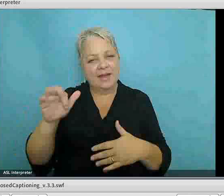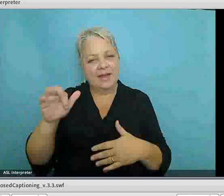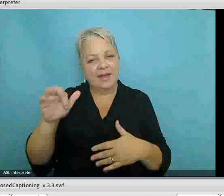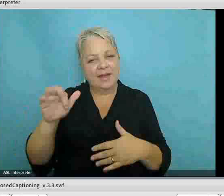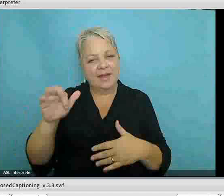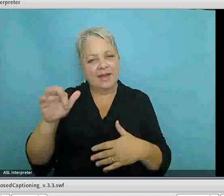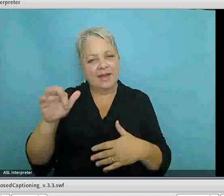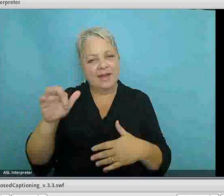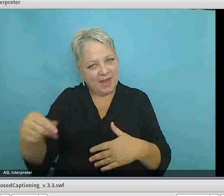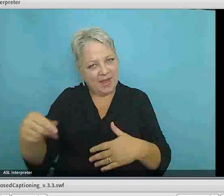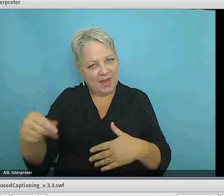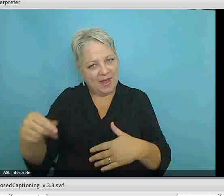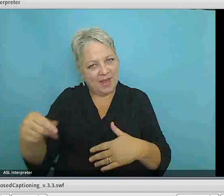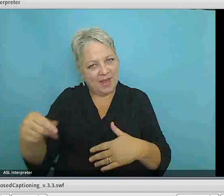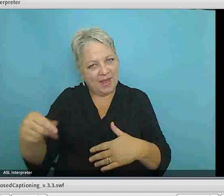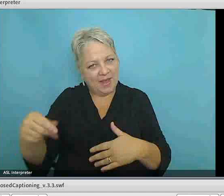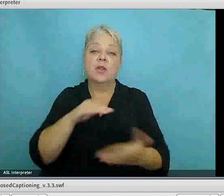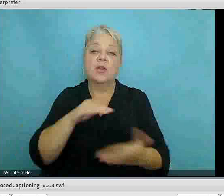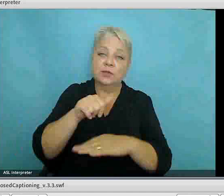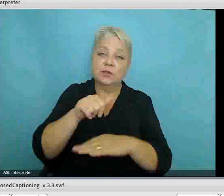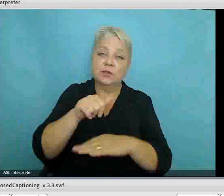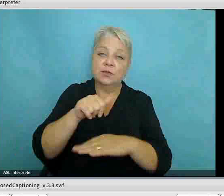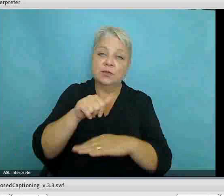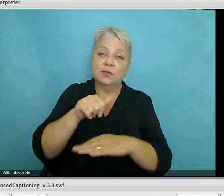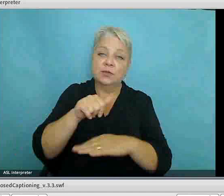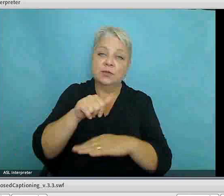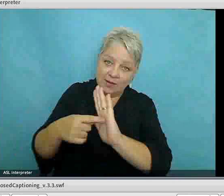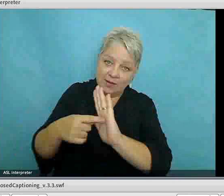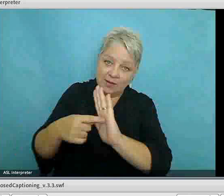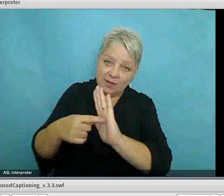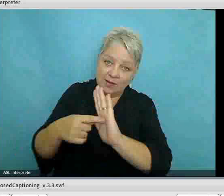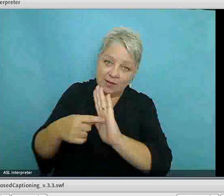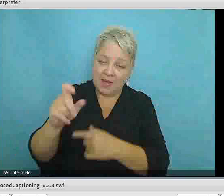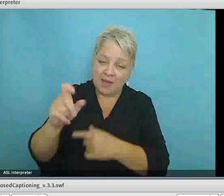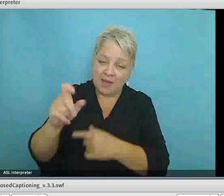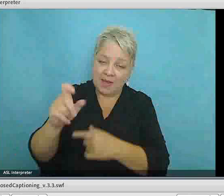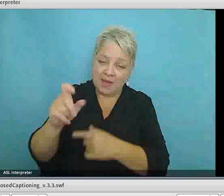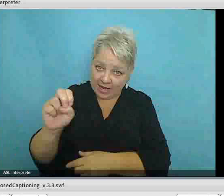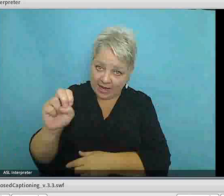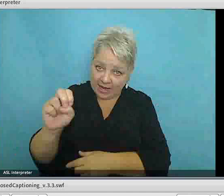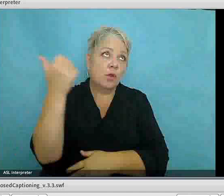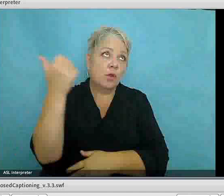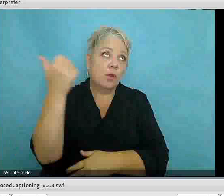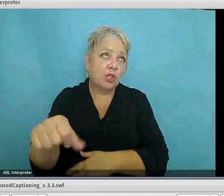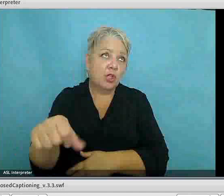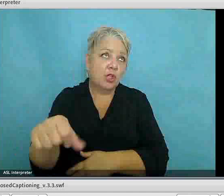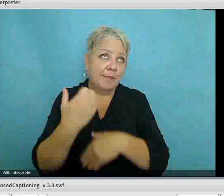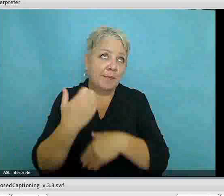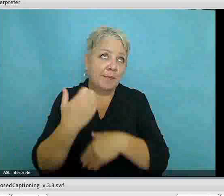There's a whole dance that goes on around billing for people who are dually eligible today.